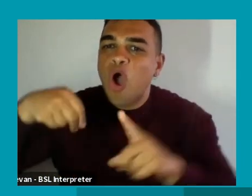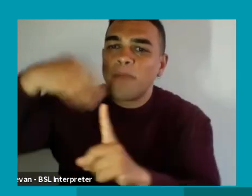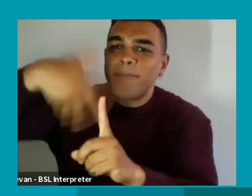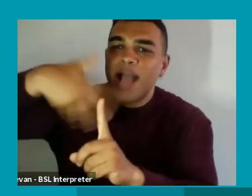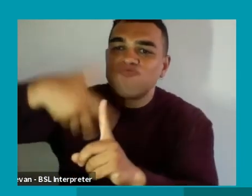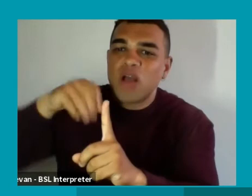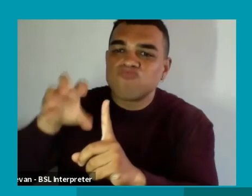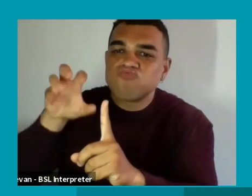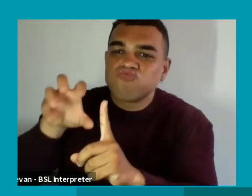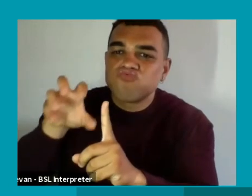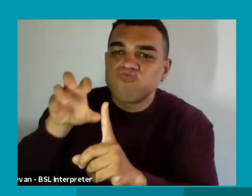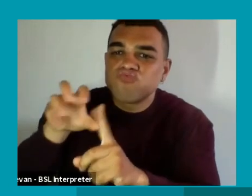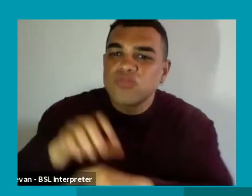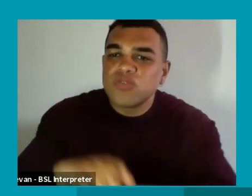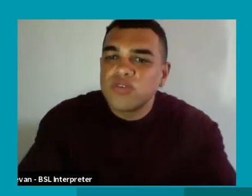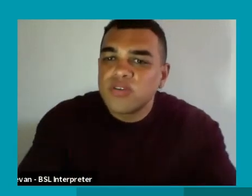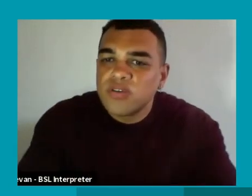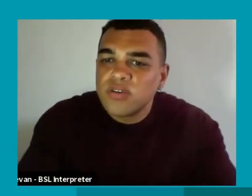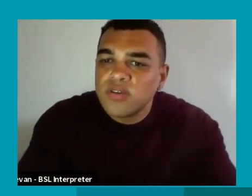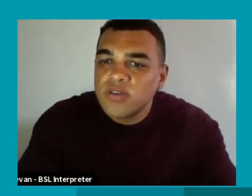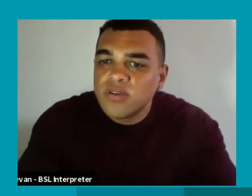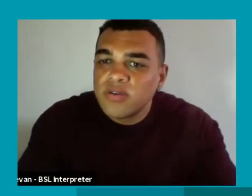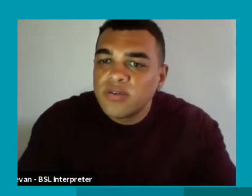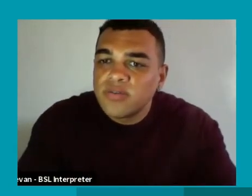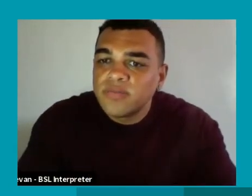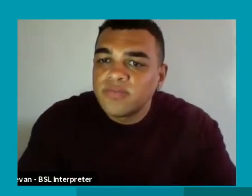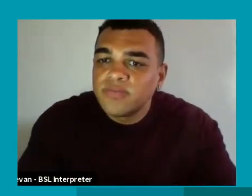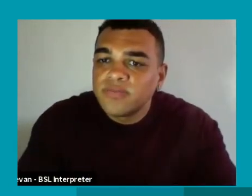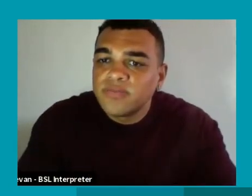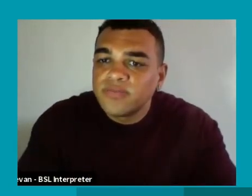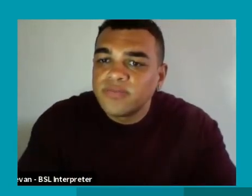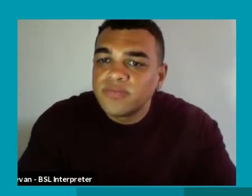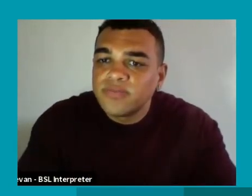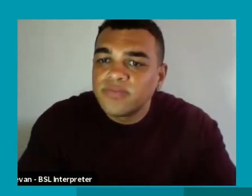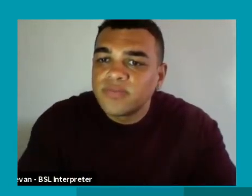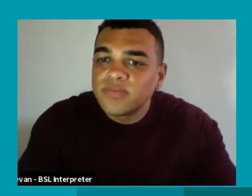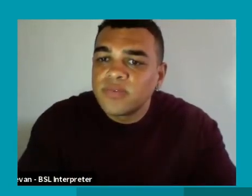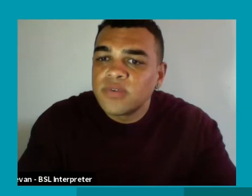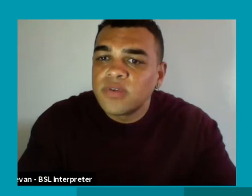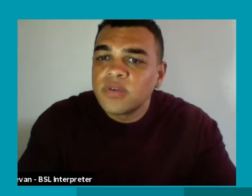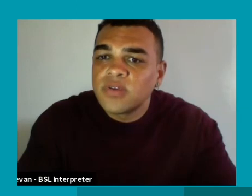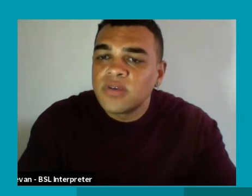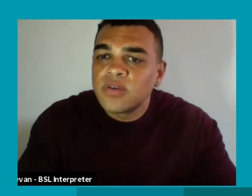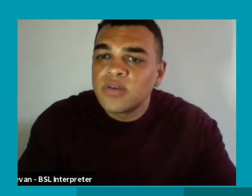And then at the bottom it says… forgive me 'cause I forgotten what the level at the bottom is, but there is a level where